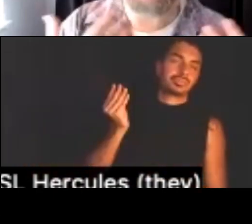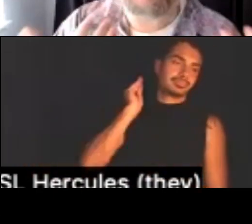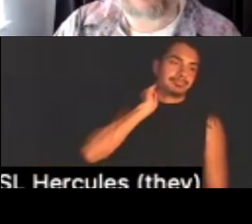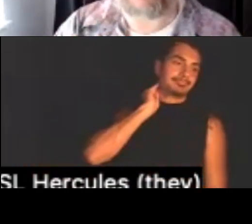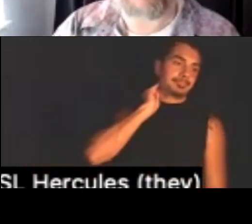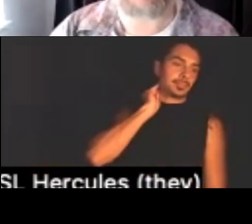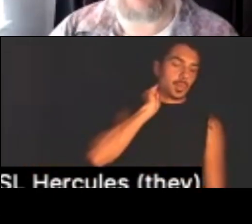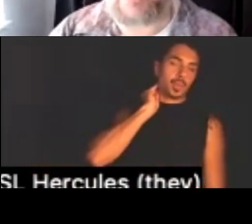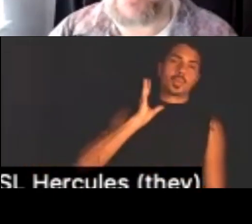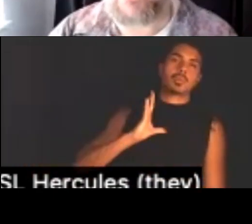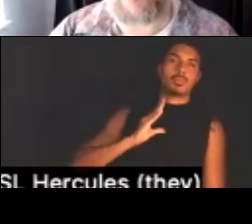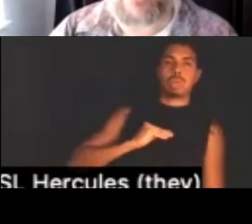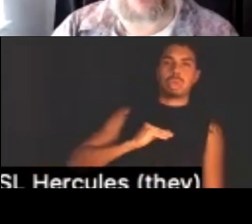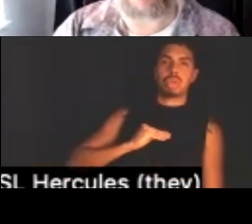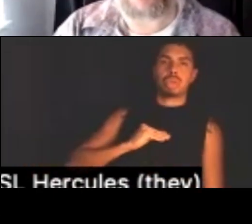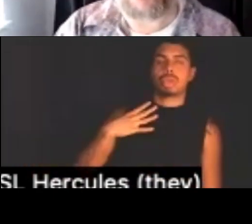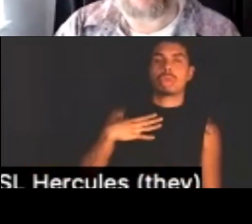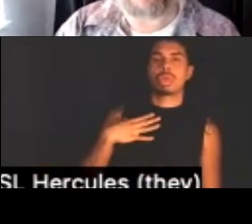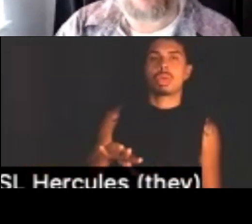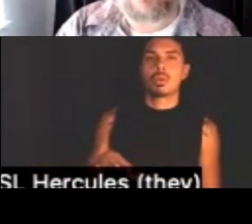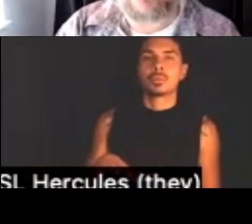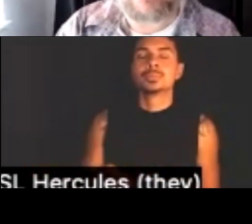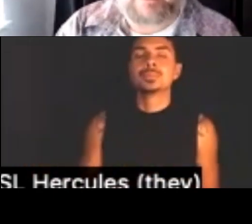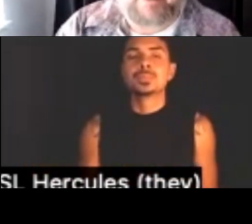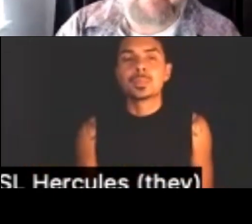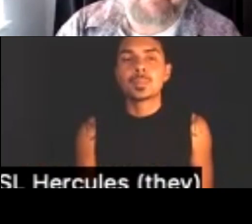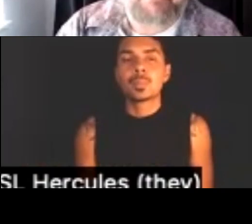to trying to provide good and quality care.